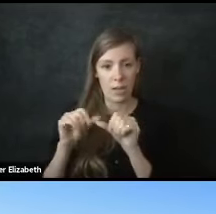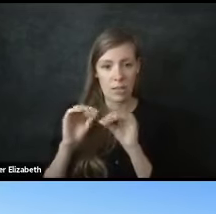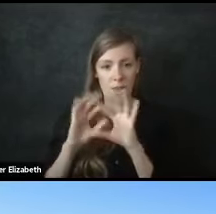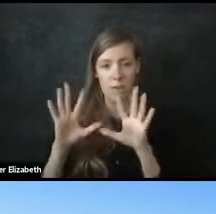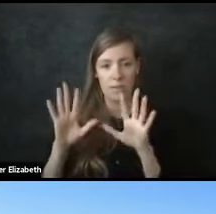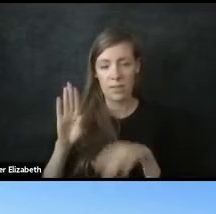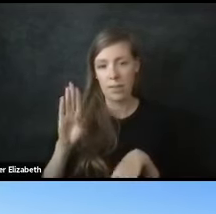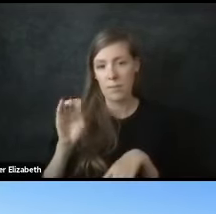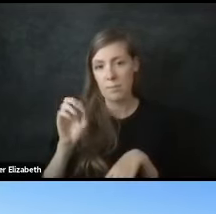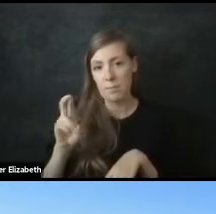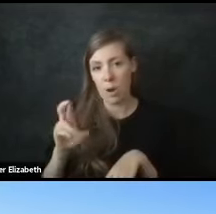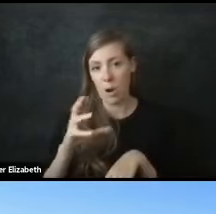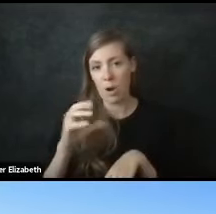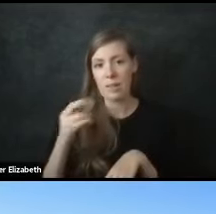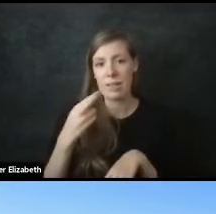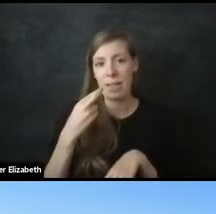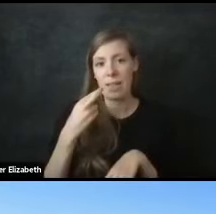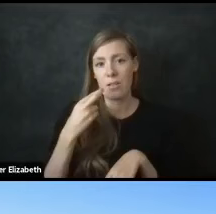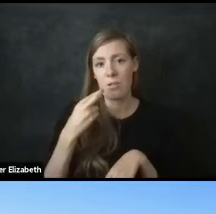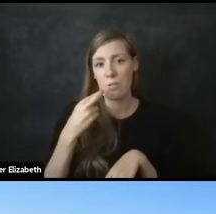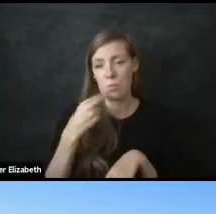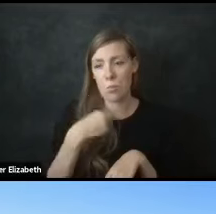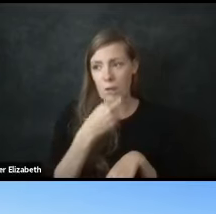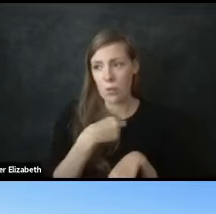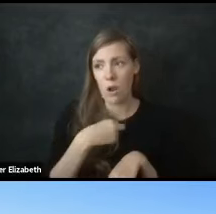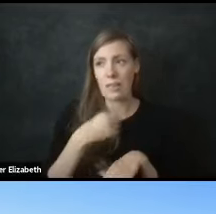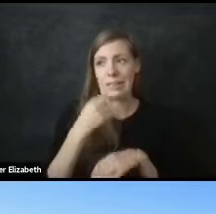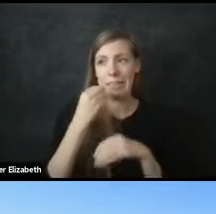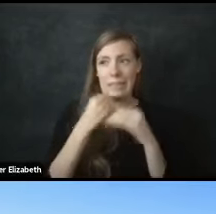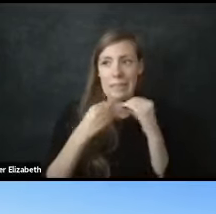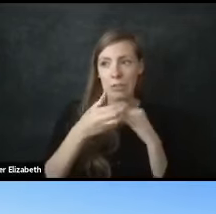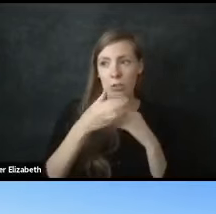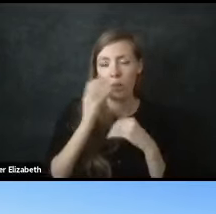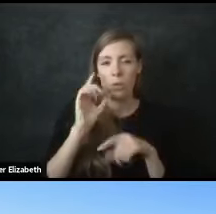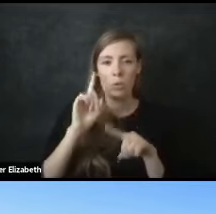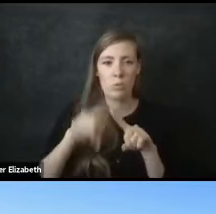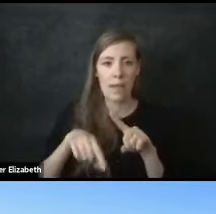if you are eating and drinking, you're not able to actually wear a mask. But the mandate does